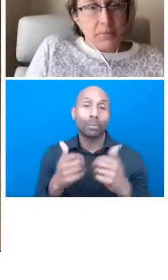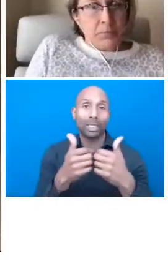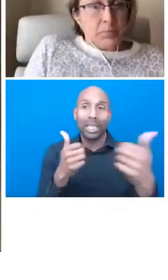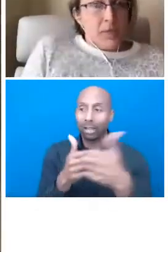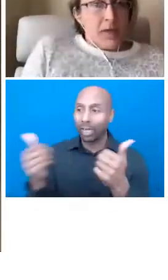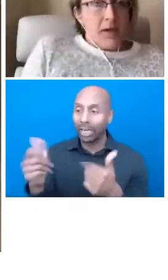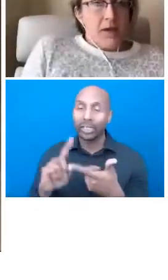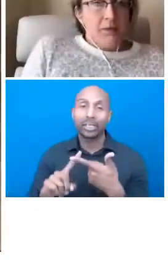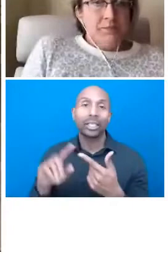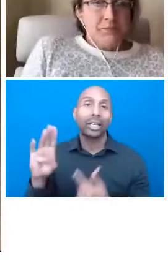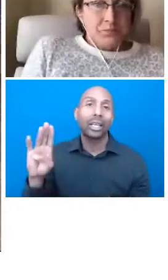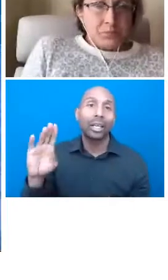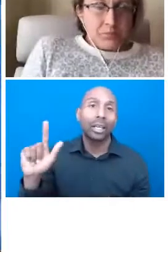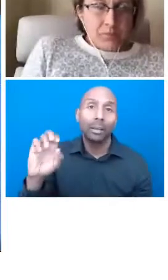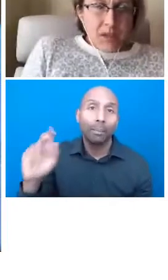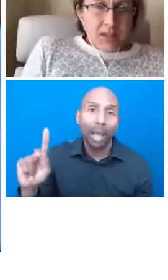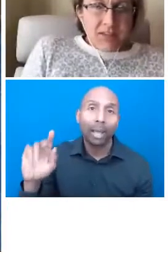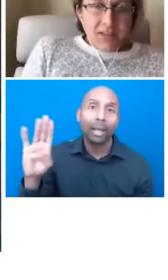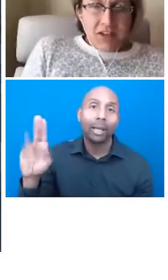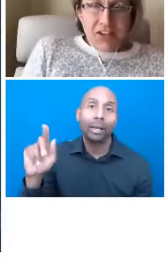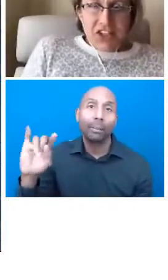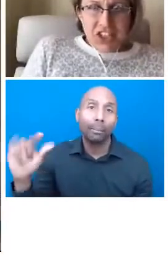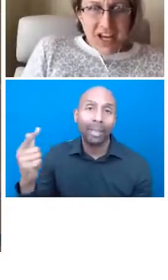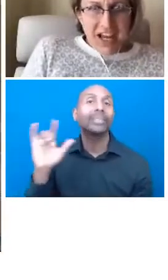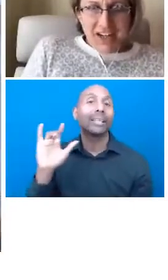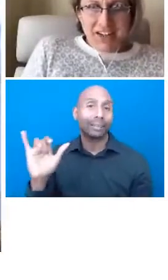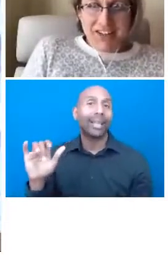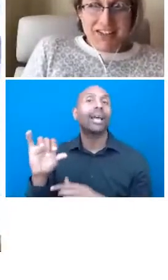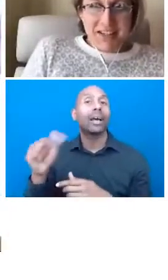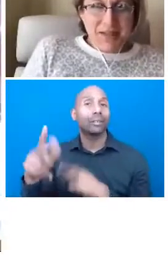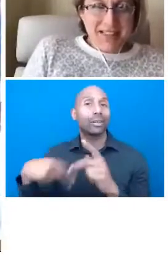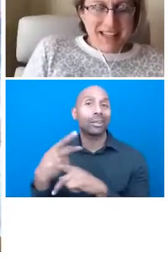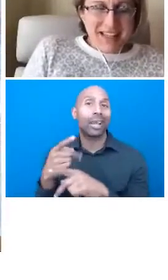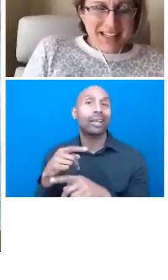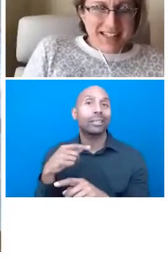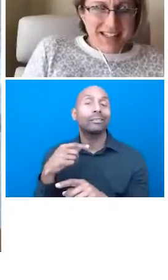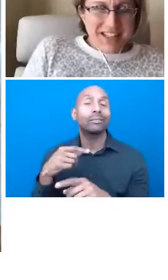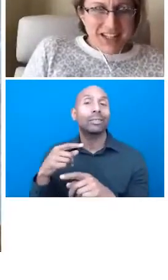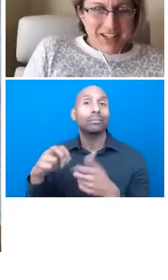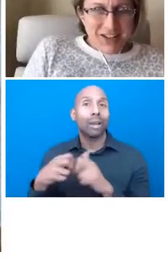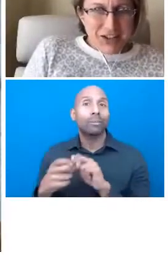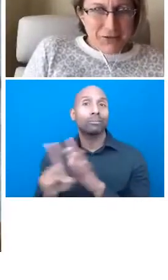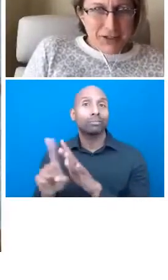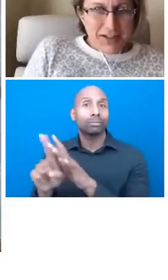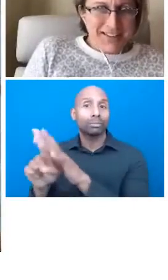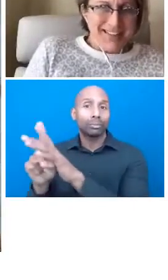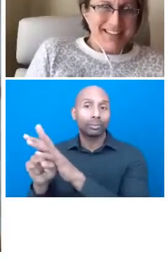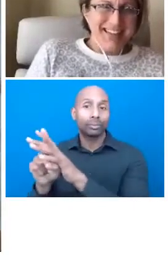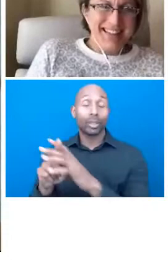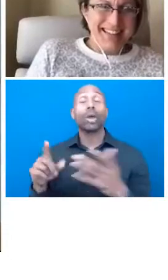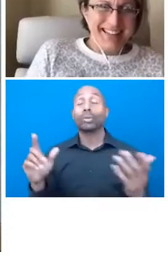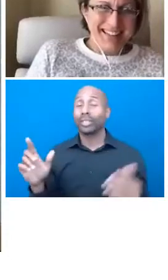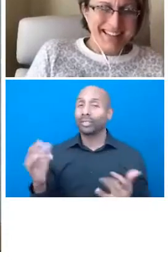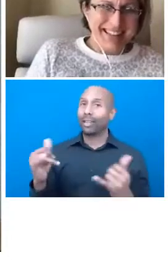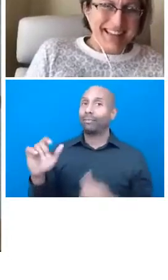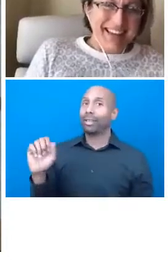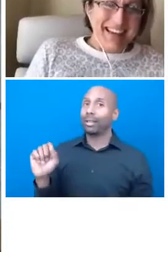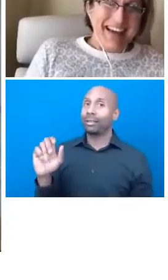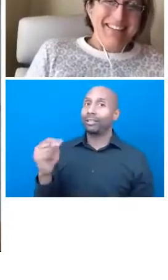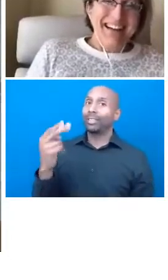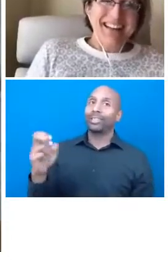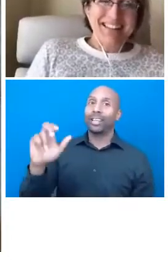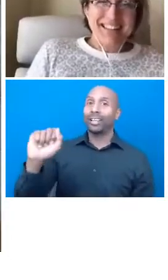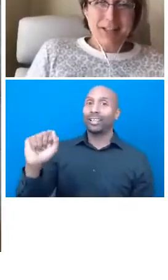I'm excited to see the shadows, Jeffrey.